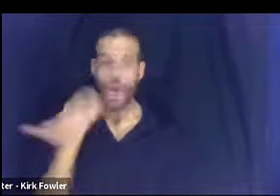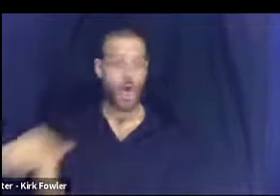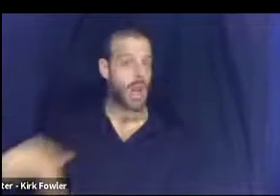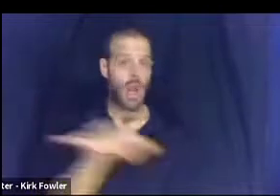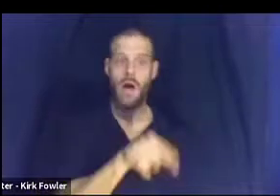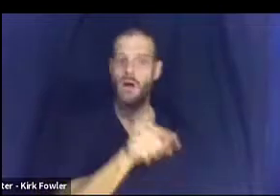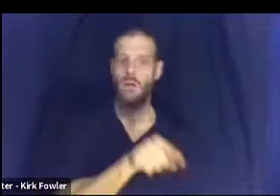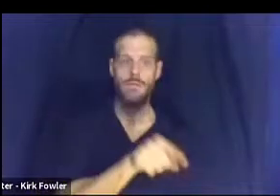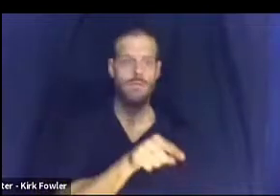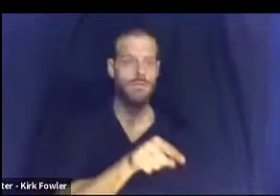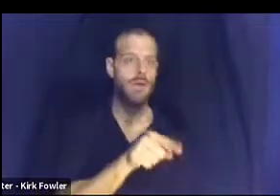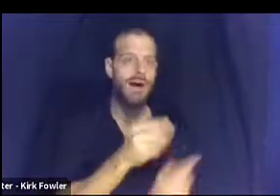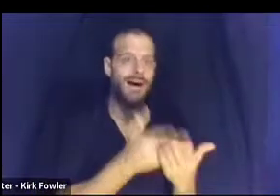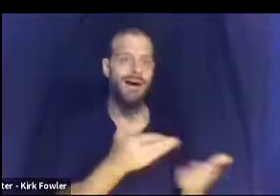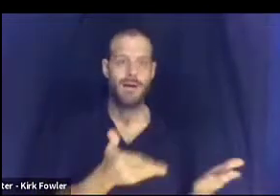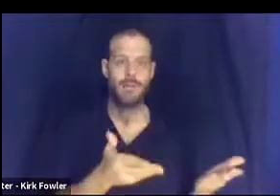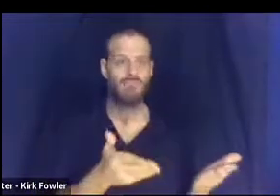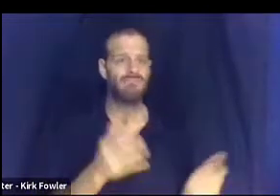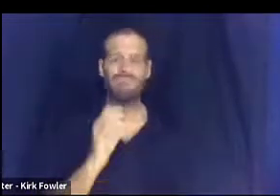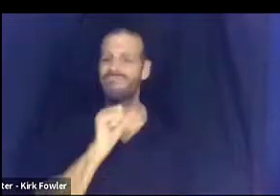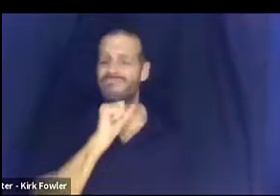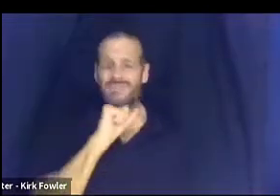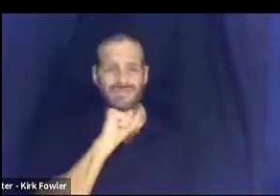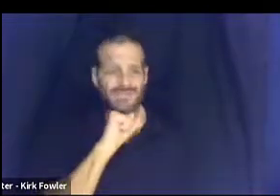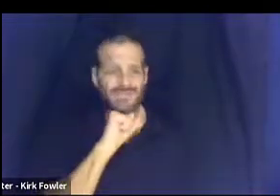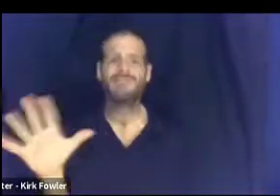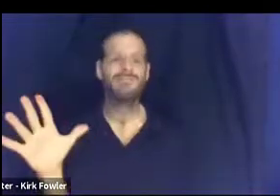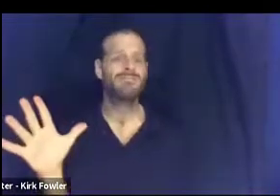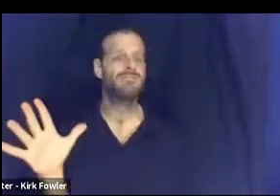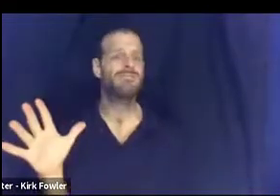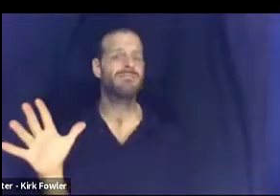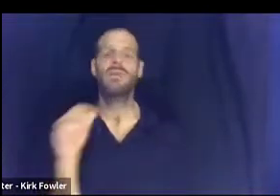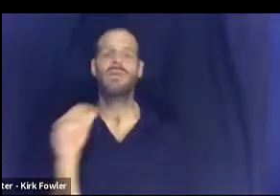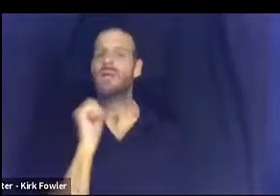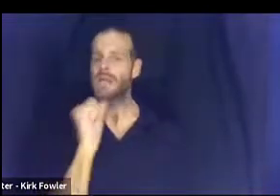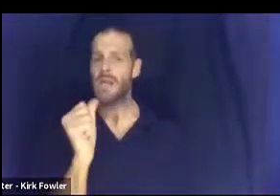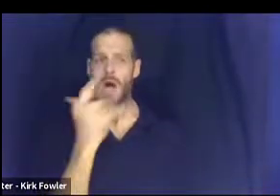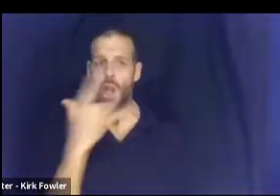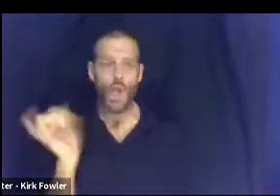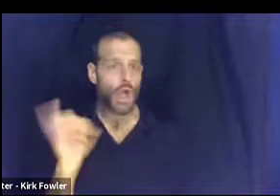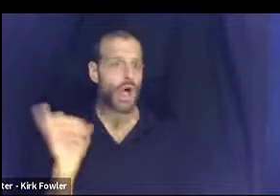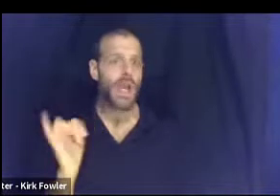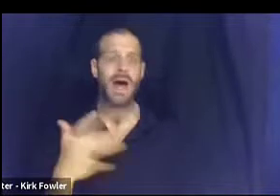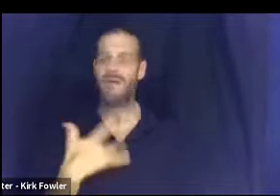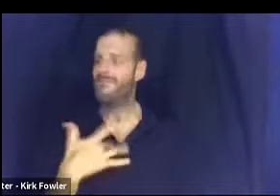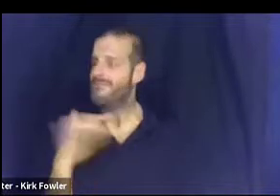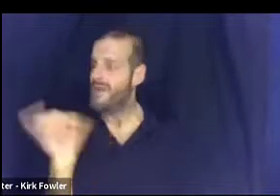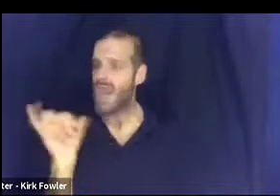the symbol bears absolutely no resemblance and does not look like or feel like from a sensory